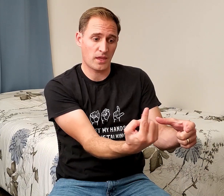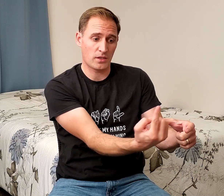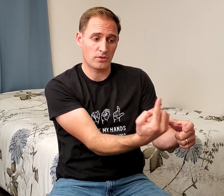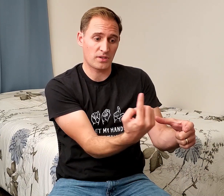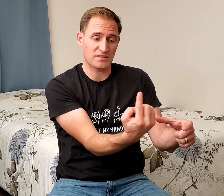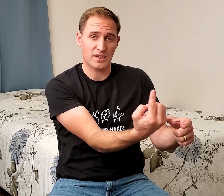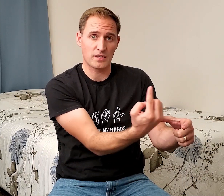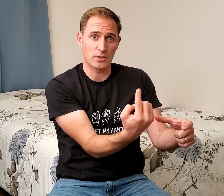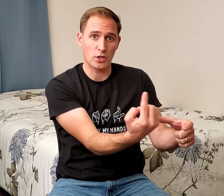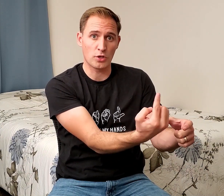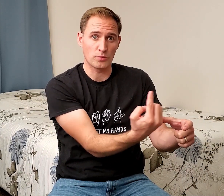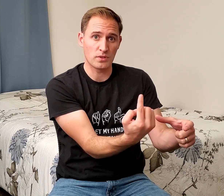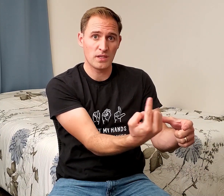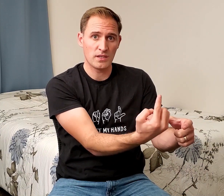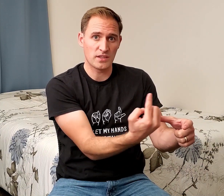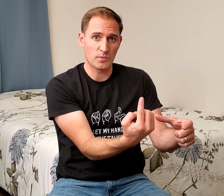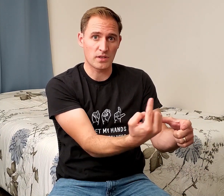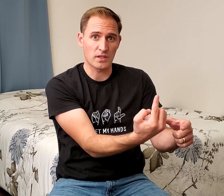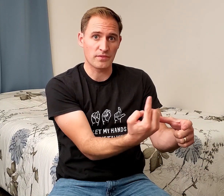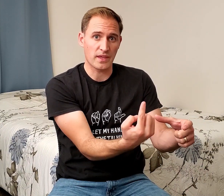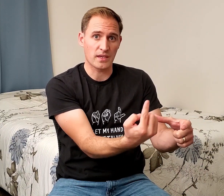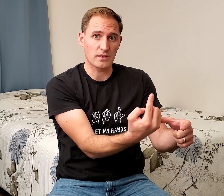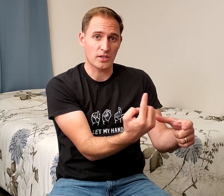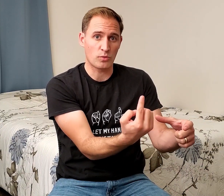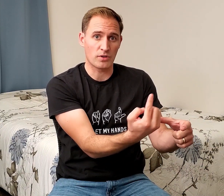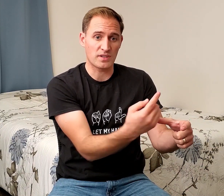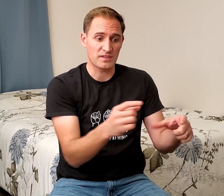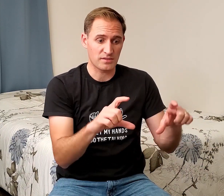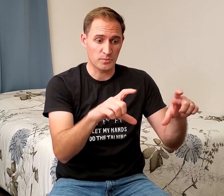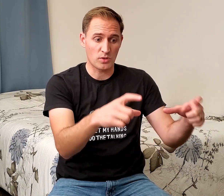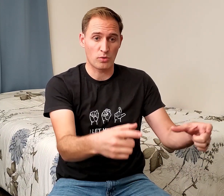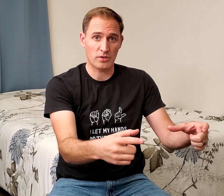you're gonna sign alone in the middle of that quarantine so it'll be quarantine